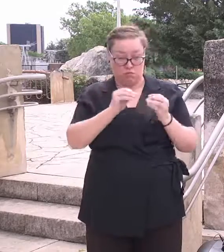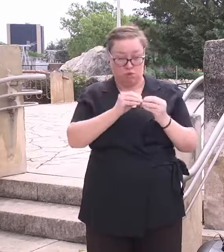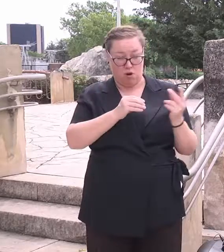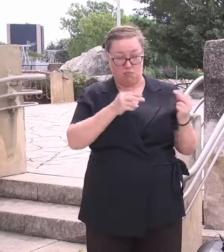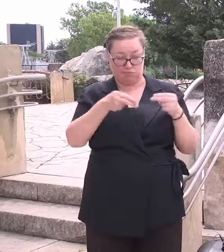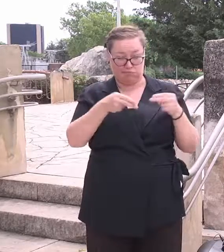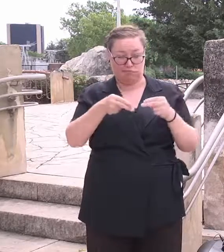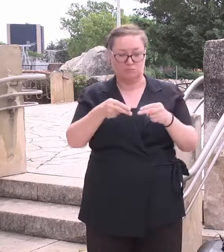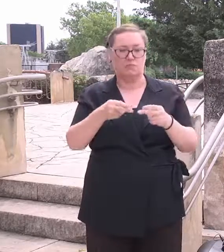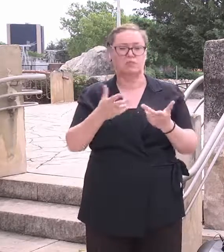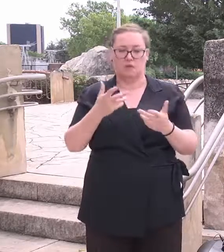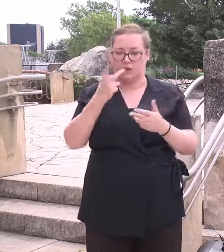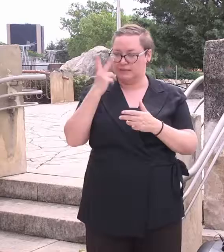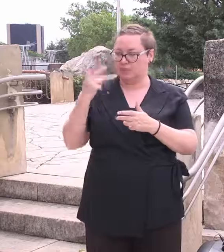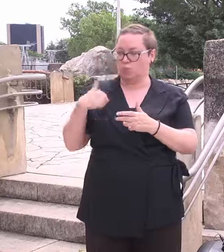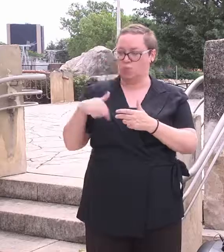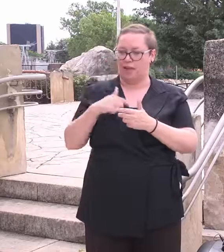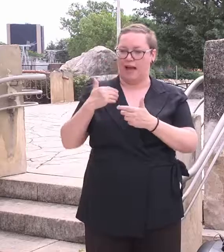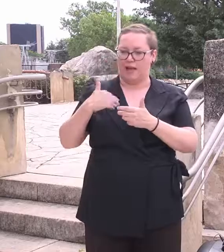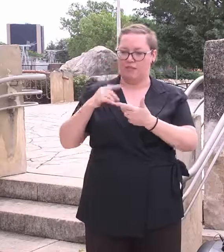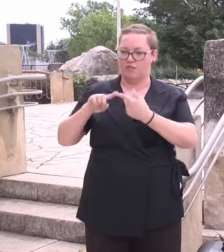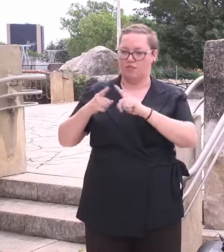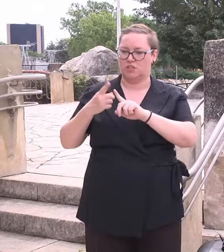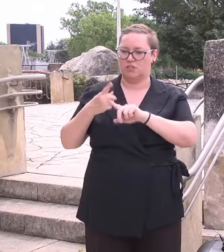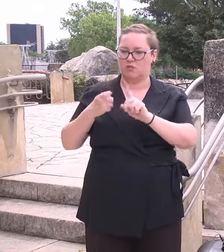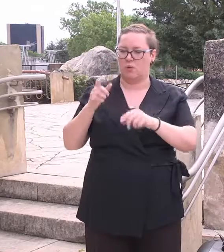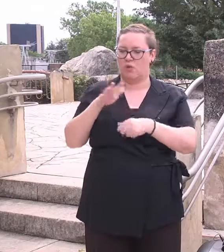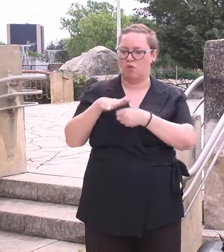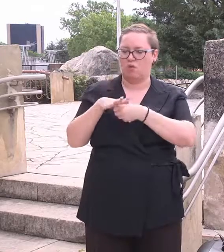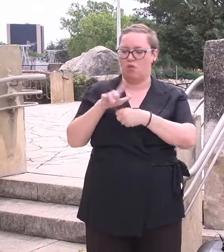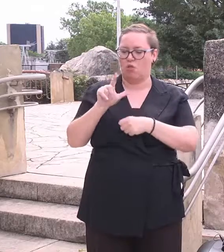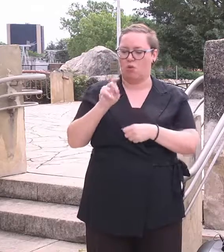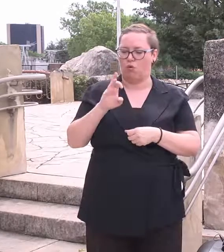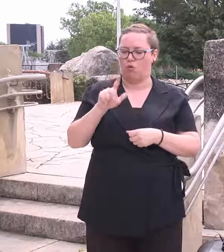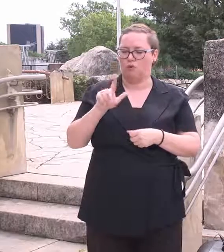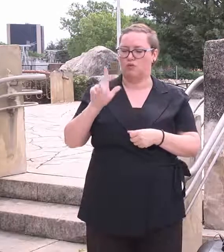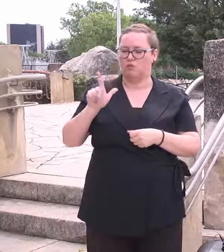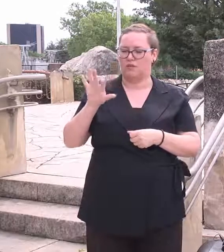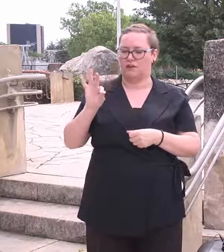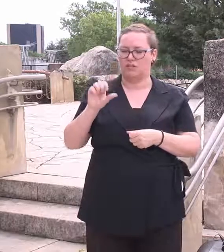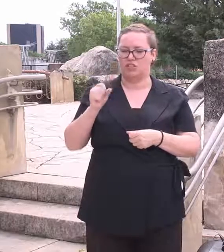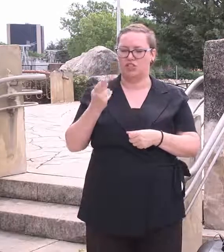my uh friends from uh Local 29 the sheet metal workers union we're doing career camps to do